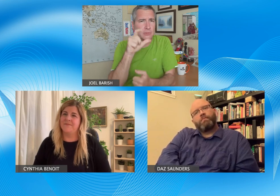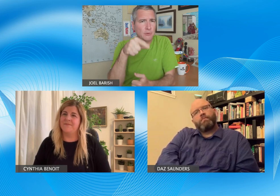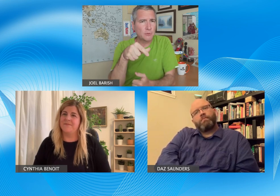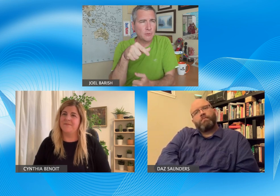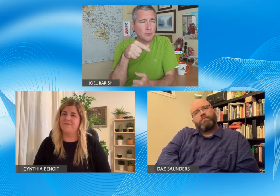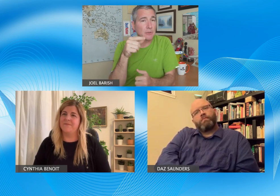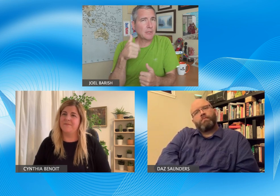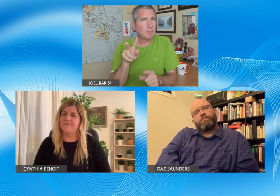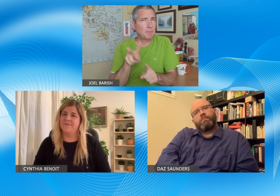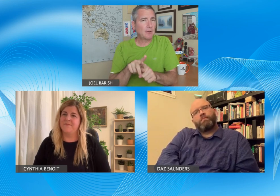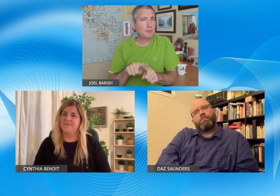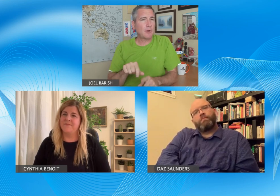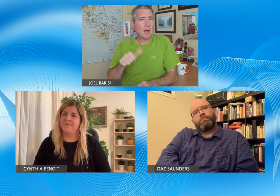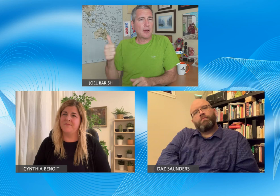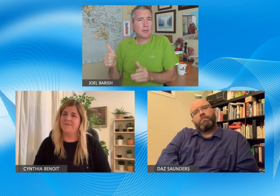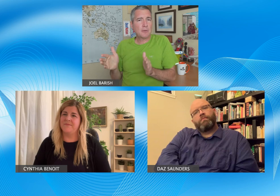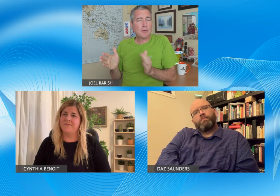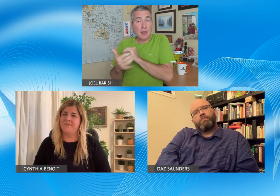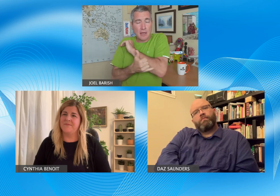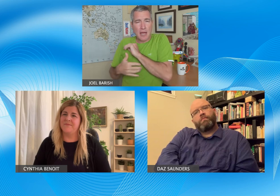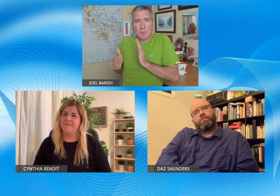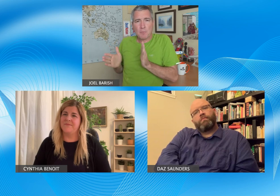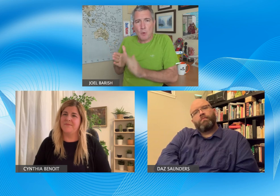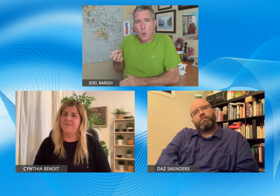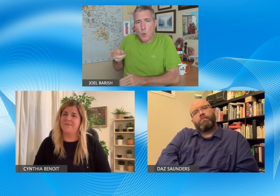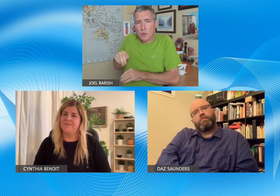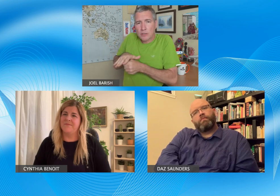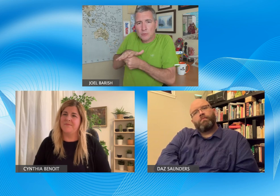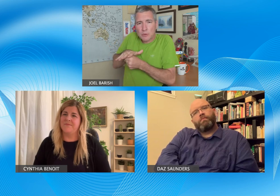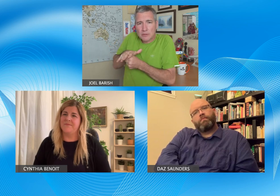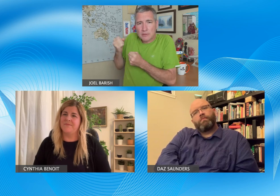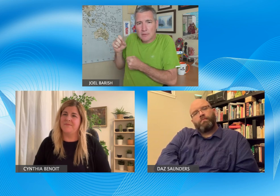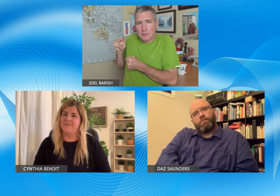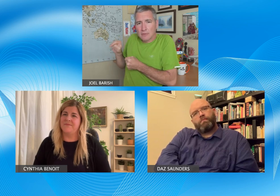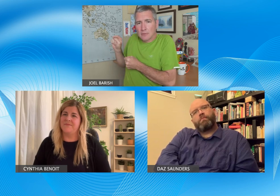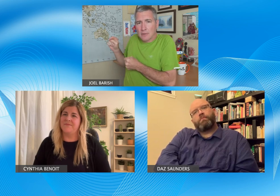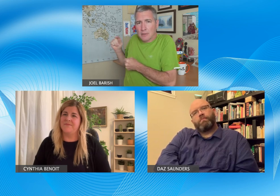as a small linguistic minority out there in the world?